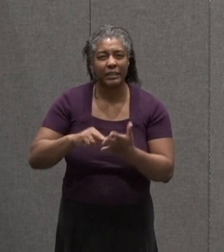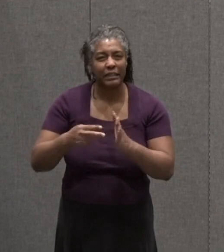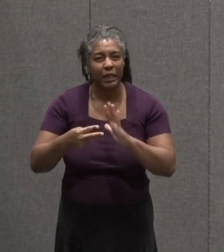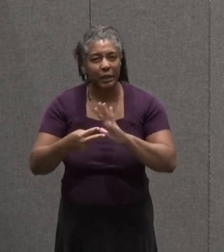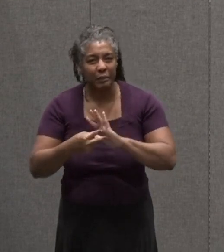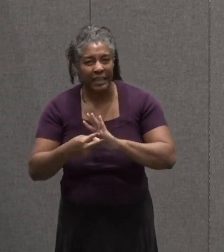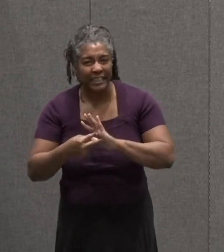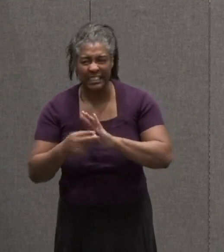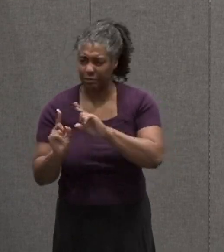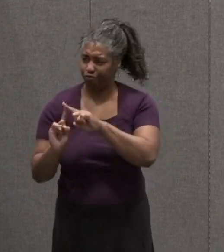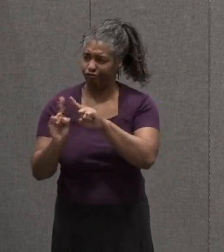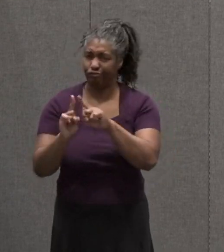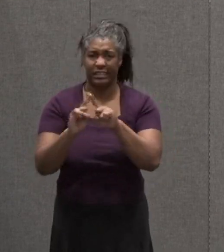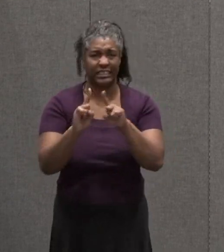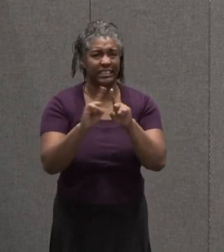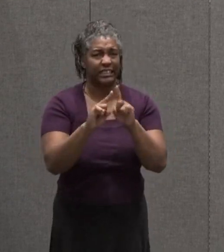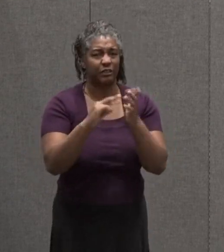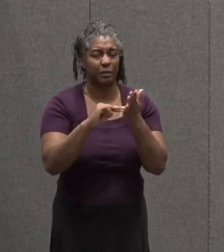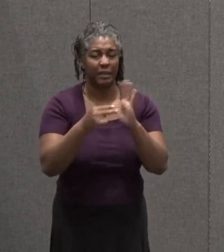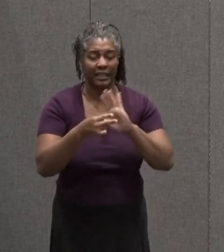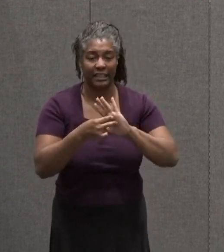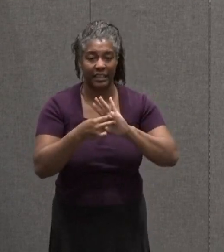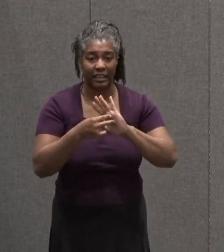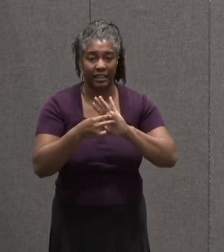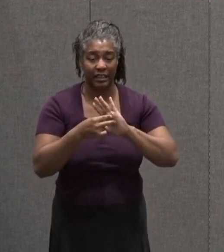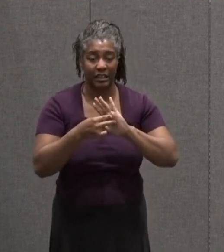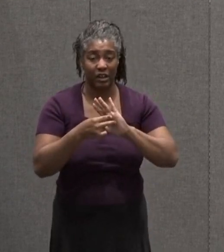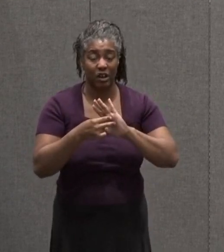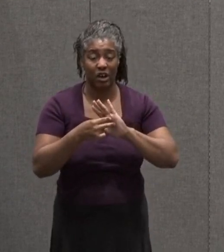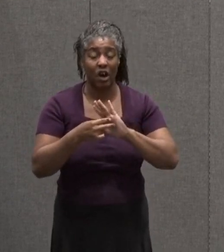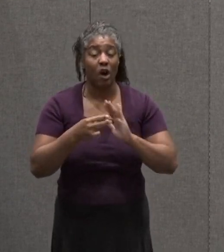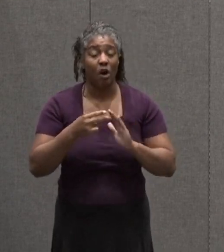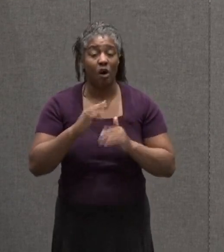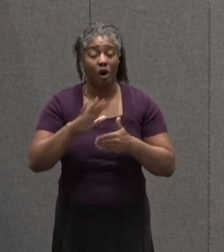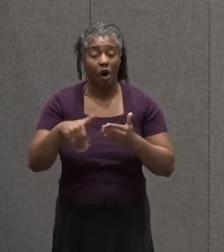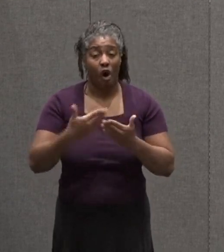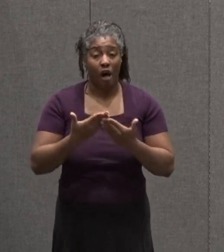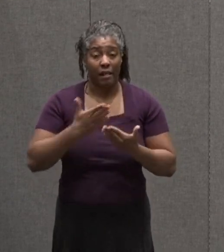is all the good in me, sees all the good and you.